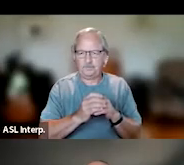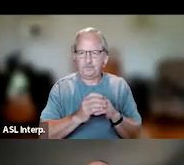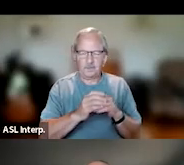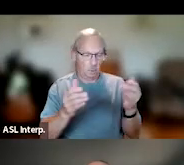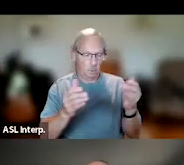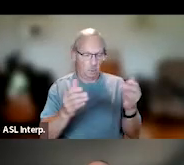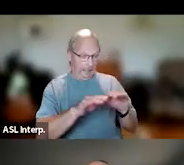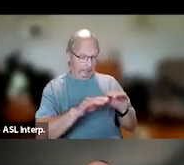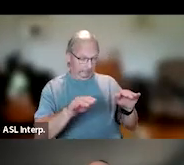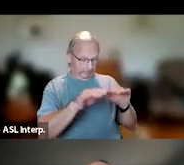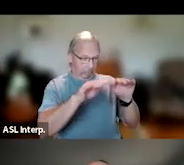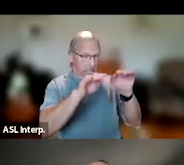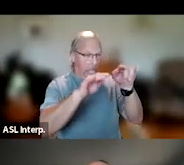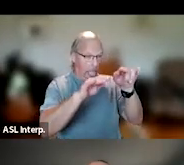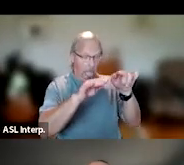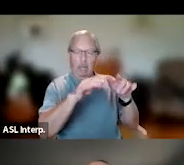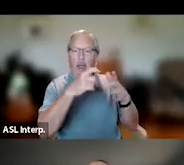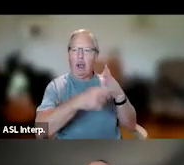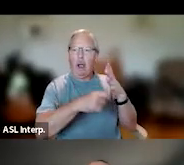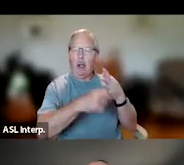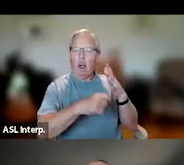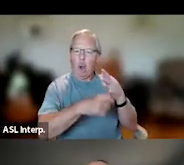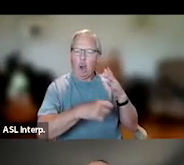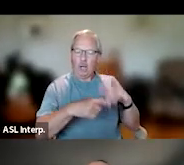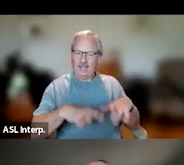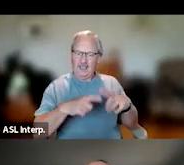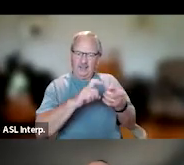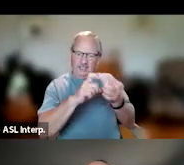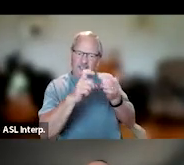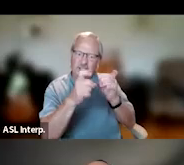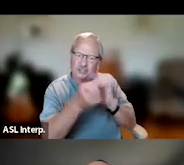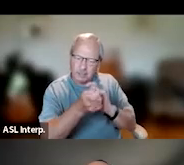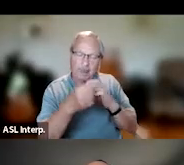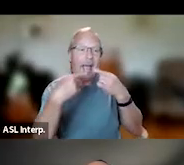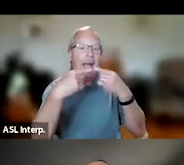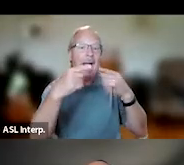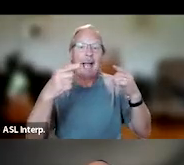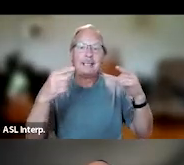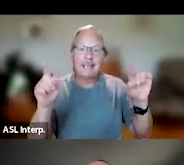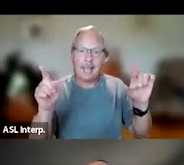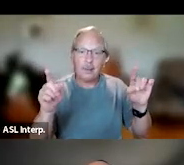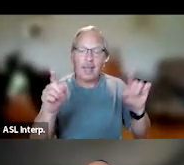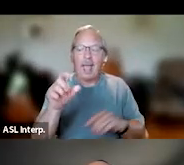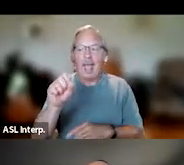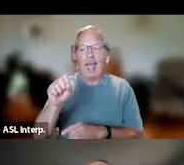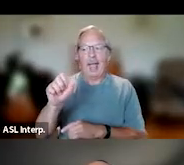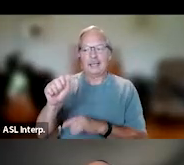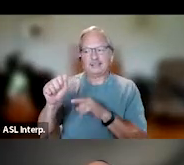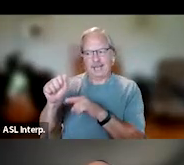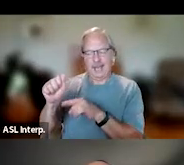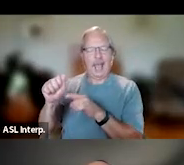So when the cost of living adjustment is announced, SSA will make an announcement about that.